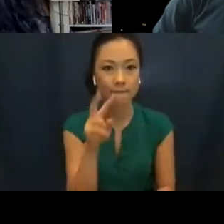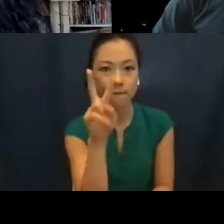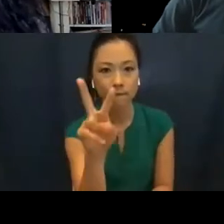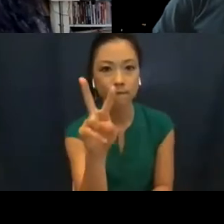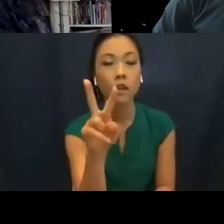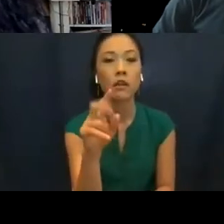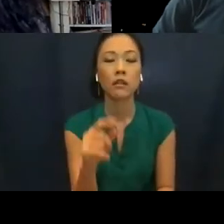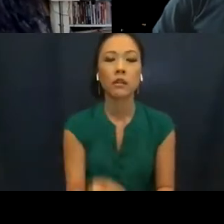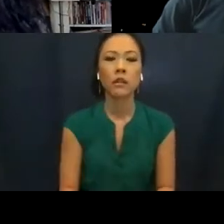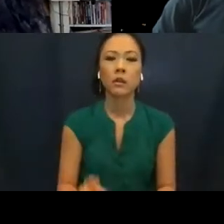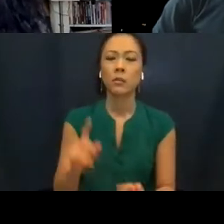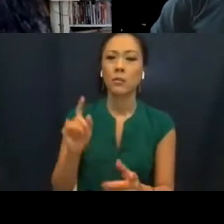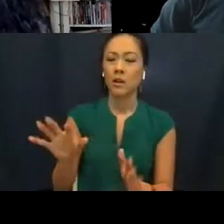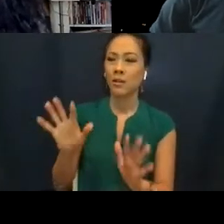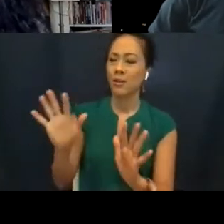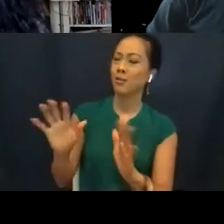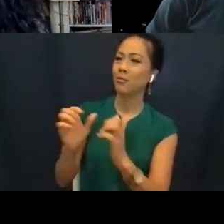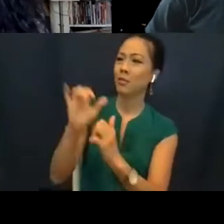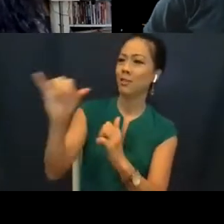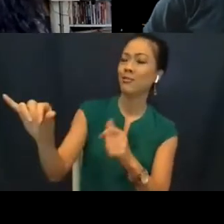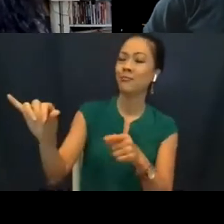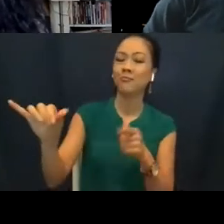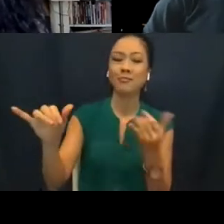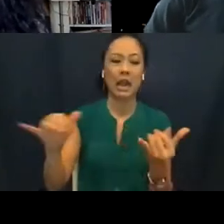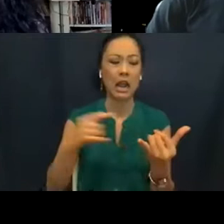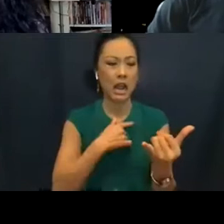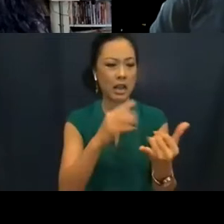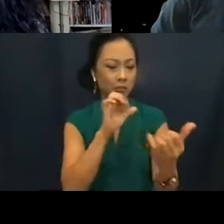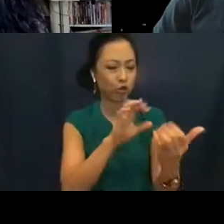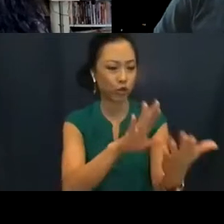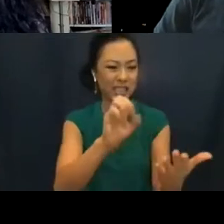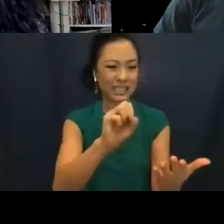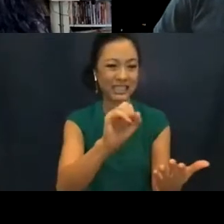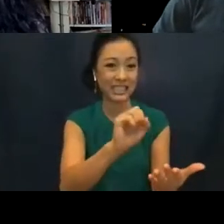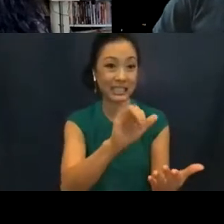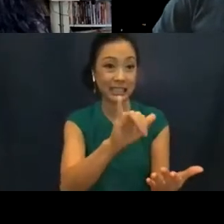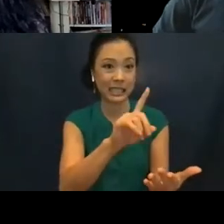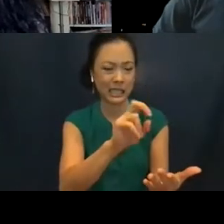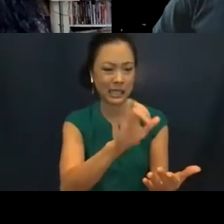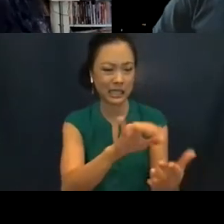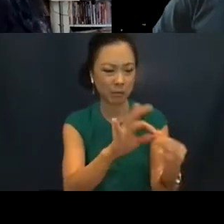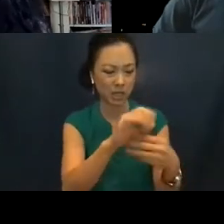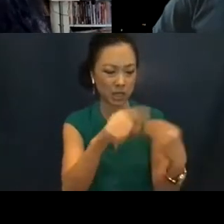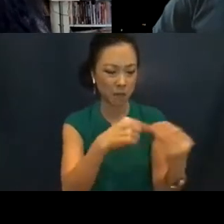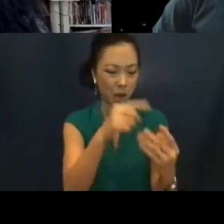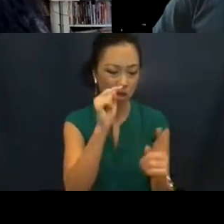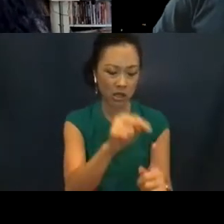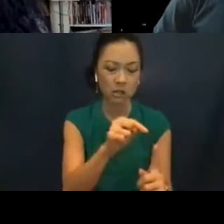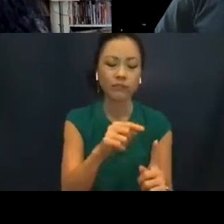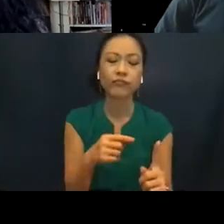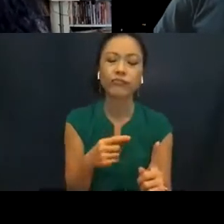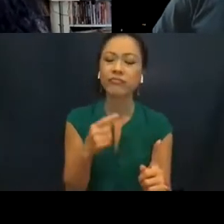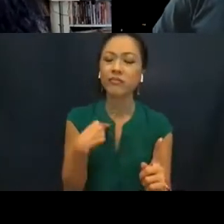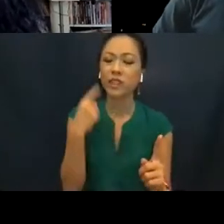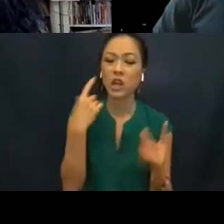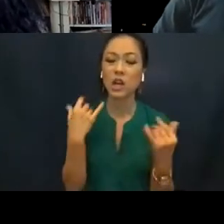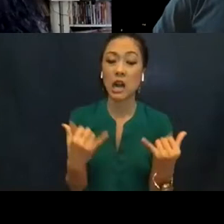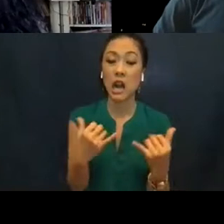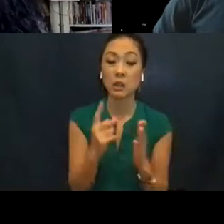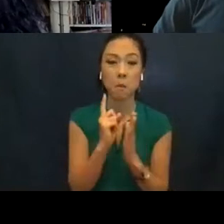for me to address with Sidney, I think this is a moment where artists to artists we can